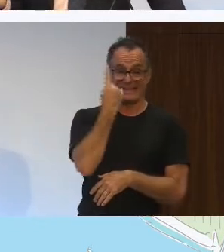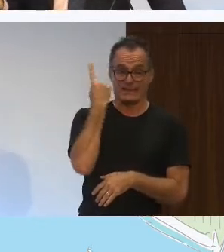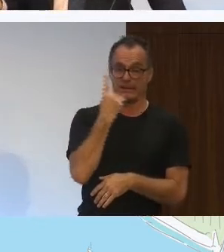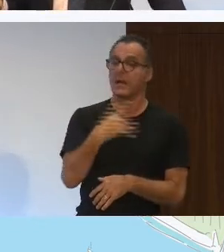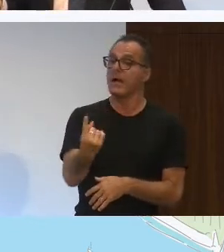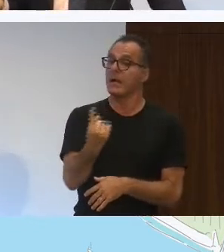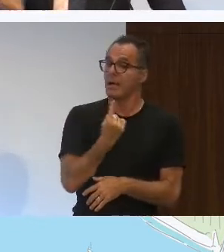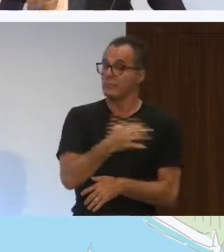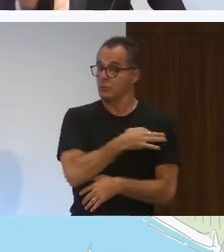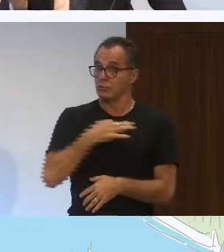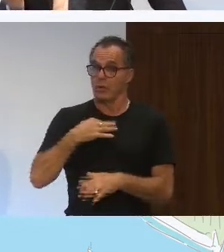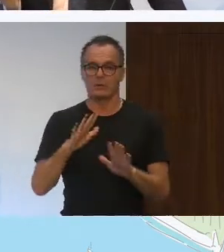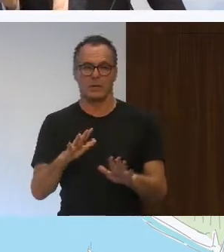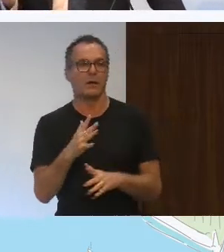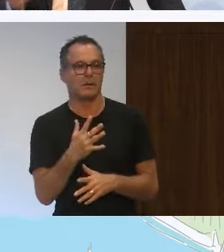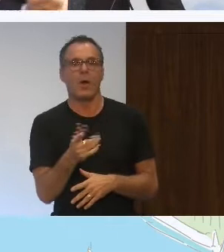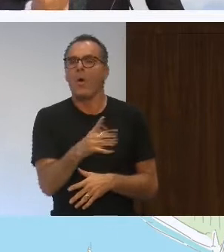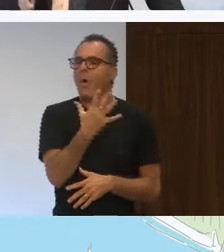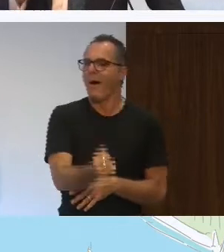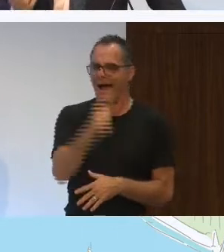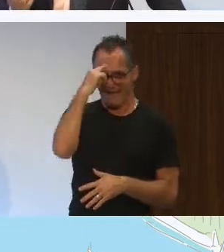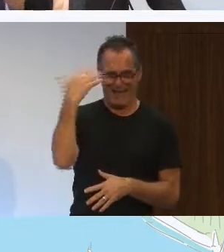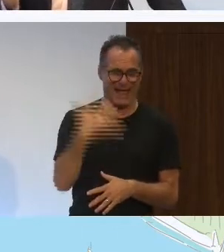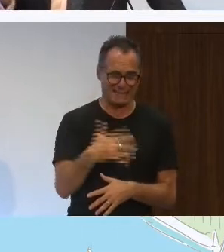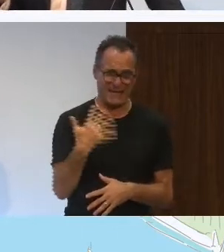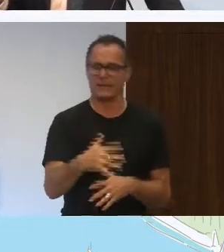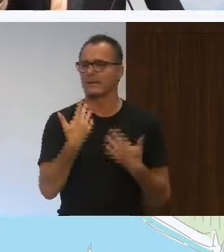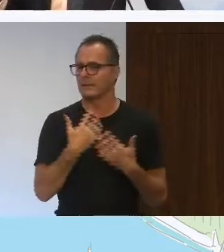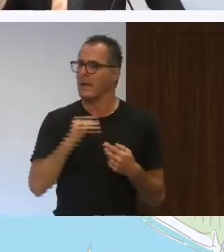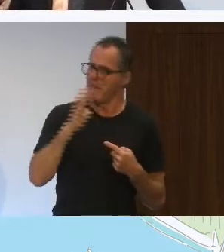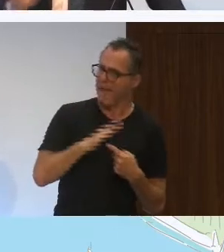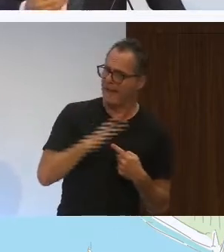or they have headache and the main complaint is headache. And they may also get some dizziness